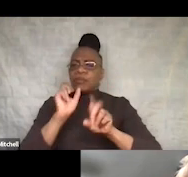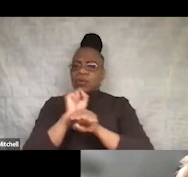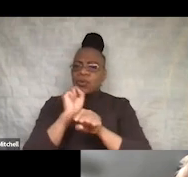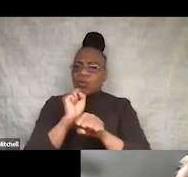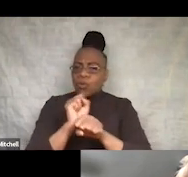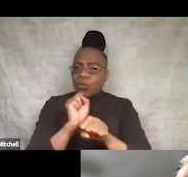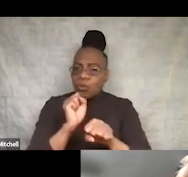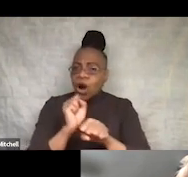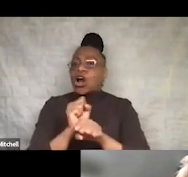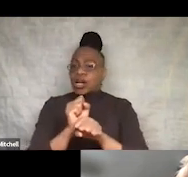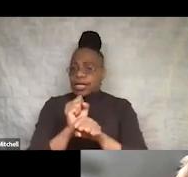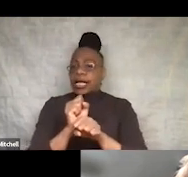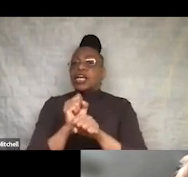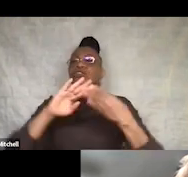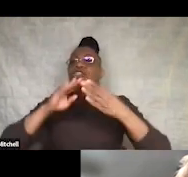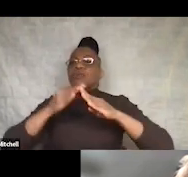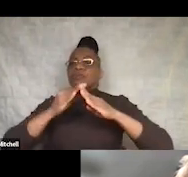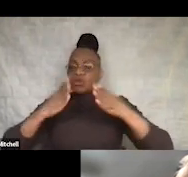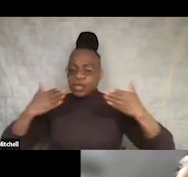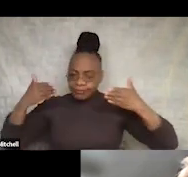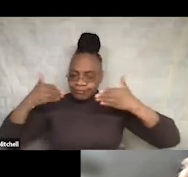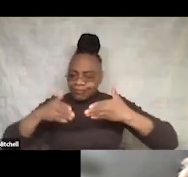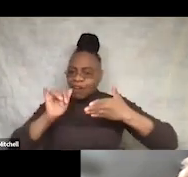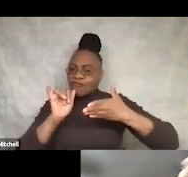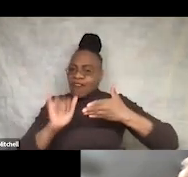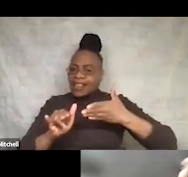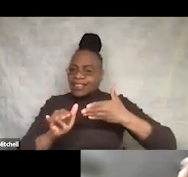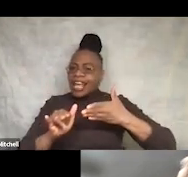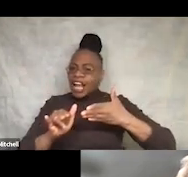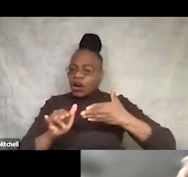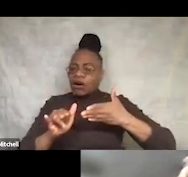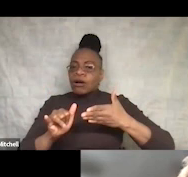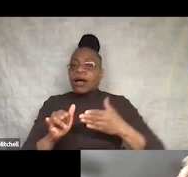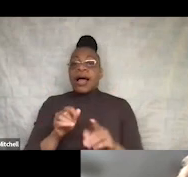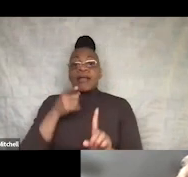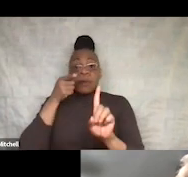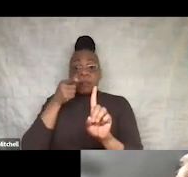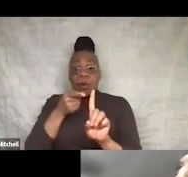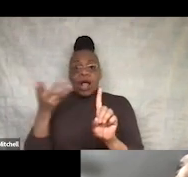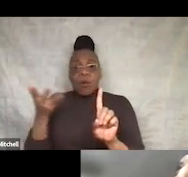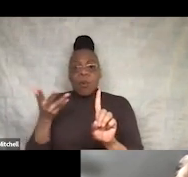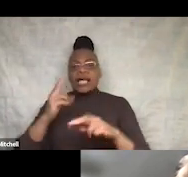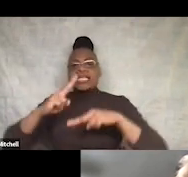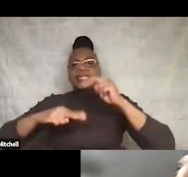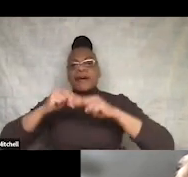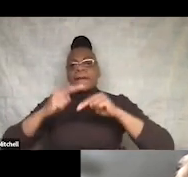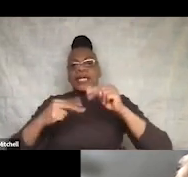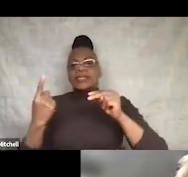it's really kind of community-centric at its very heart. But again, the idea is to build something healing and beautiful.